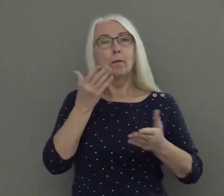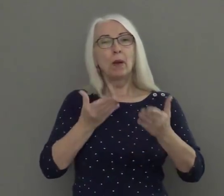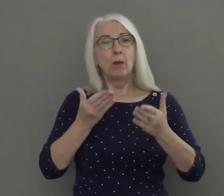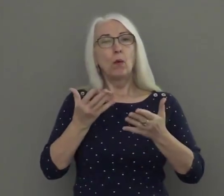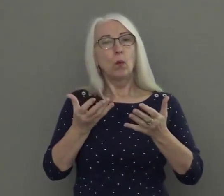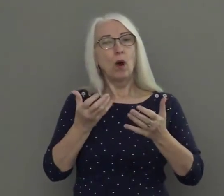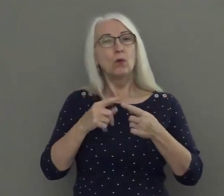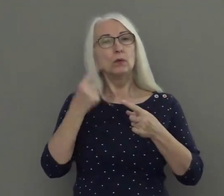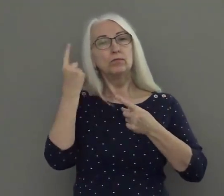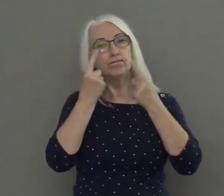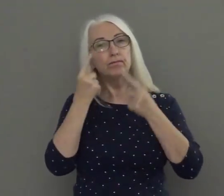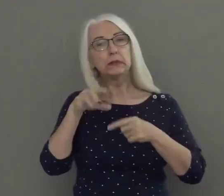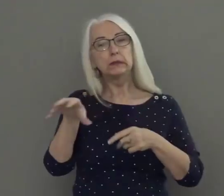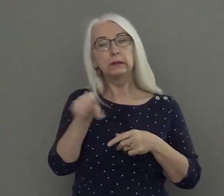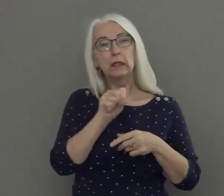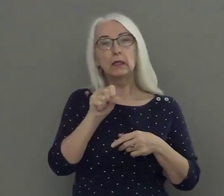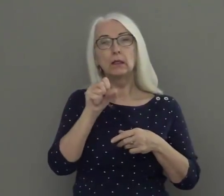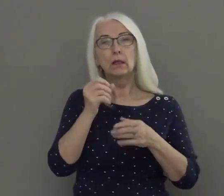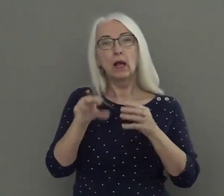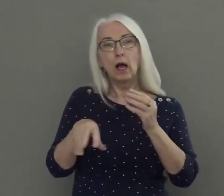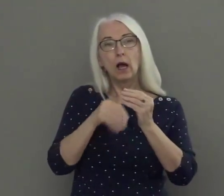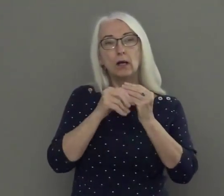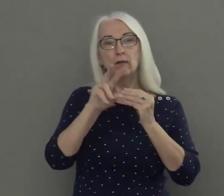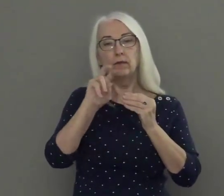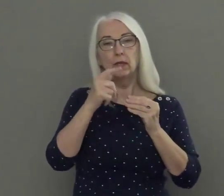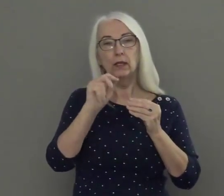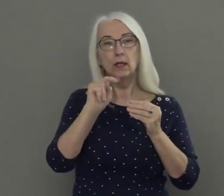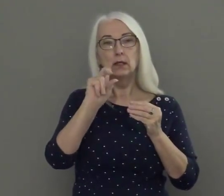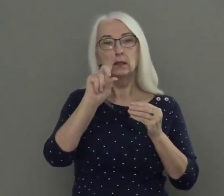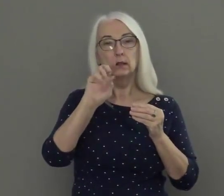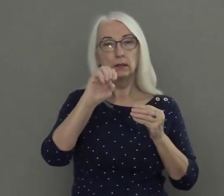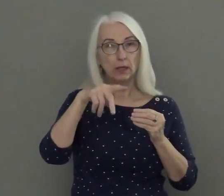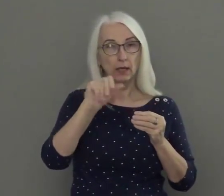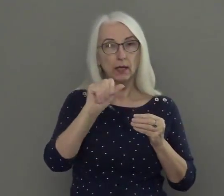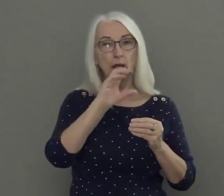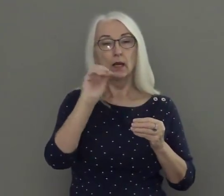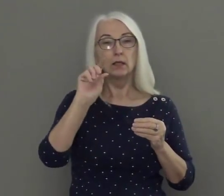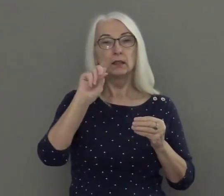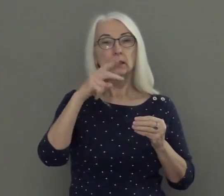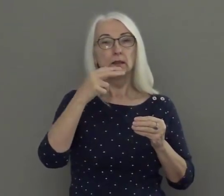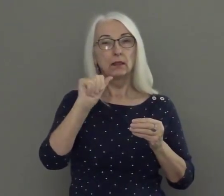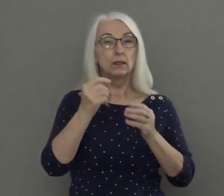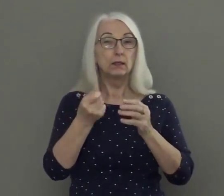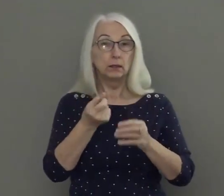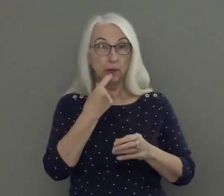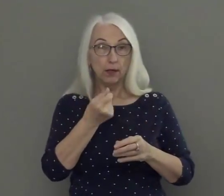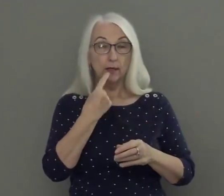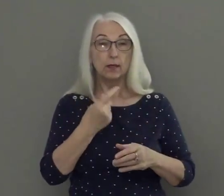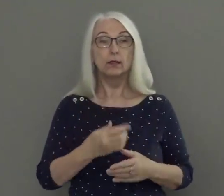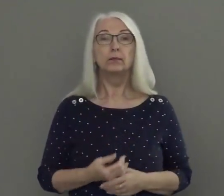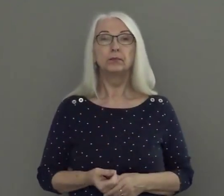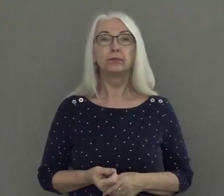you may want to consider taking an additional vegan EPA/DHA supplement.